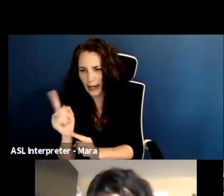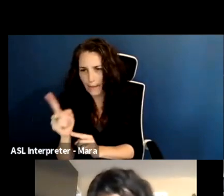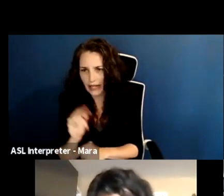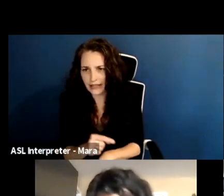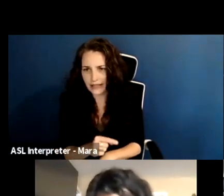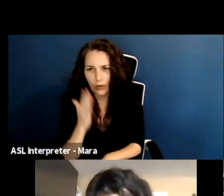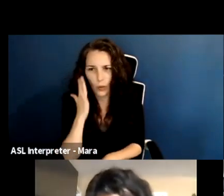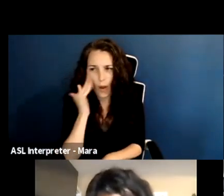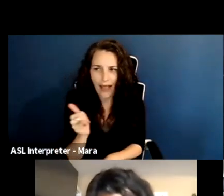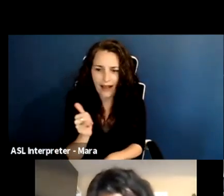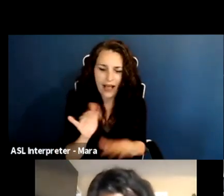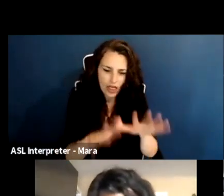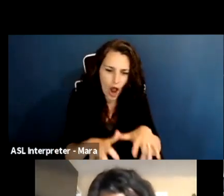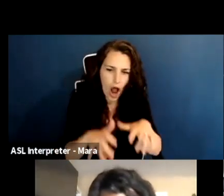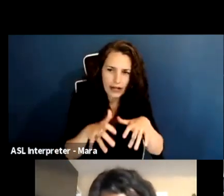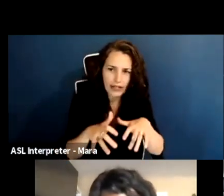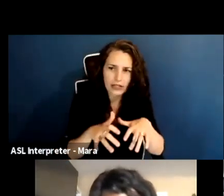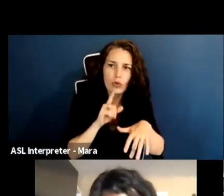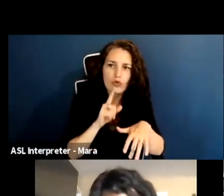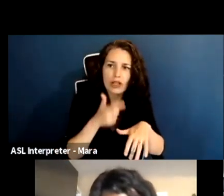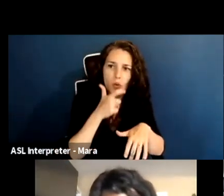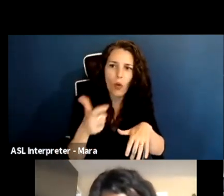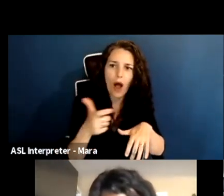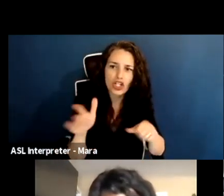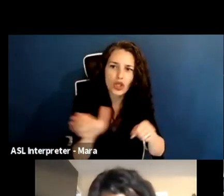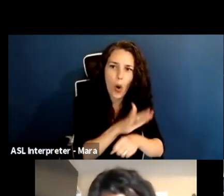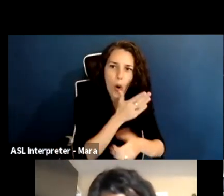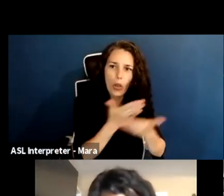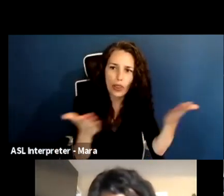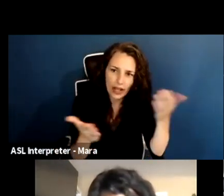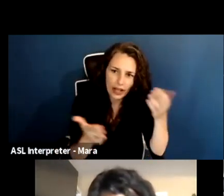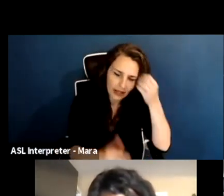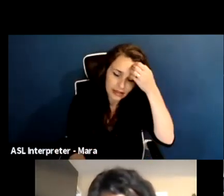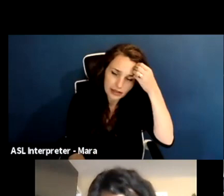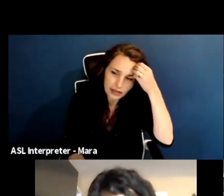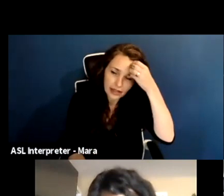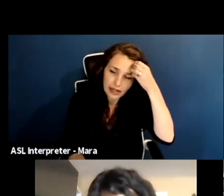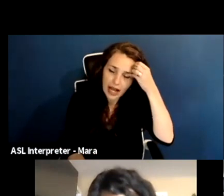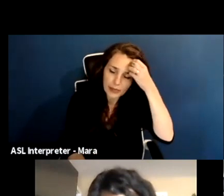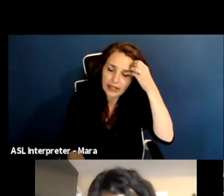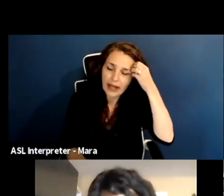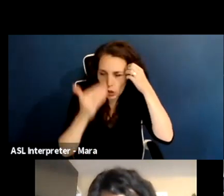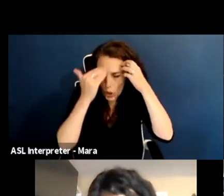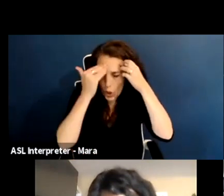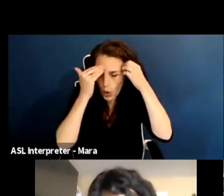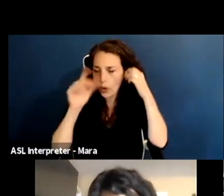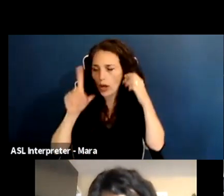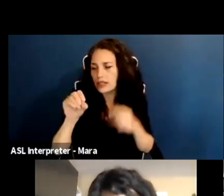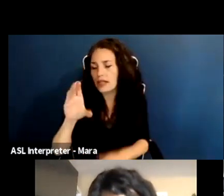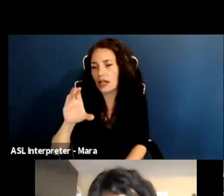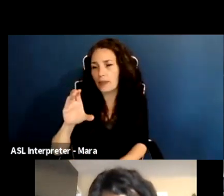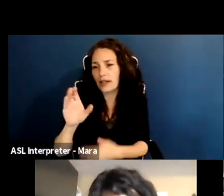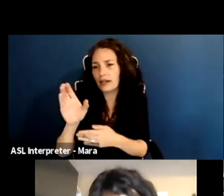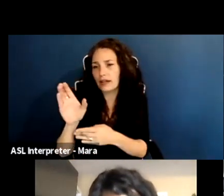I think like as the viewers here who make documentaries, I love documentaries, I know they've become very popular